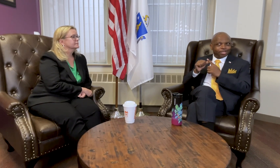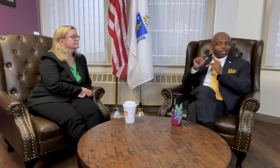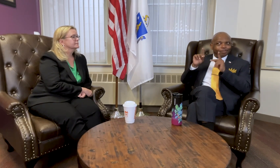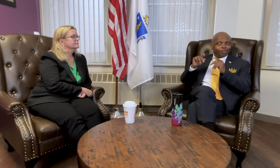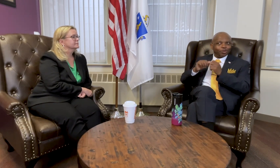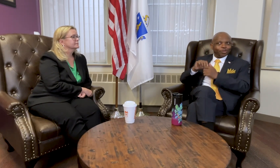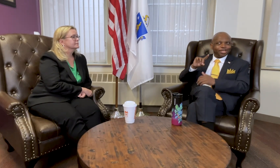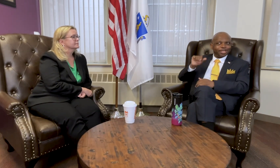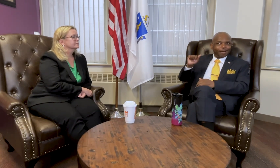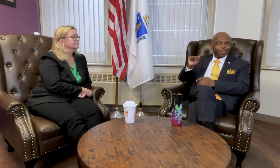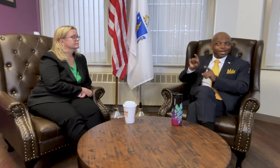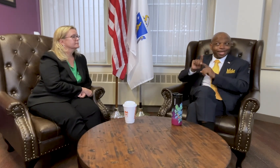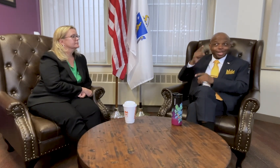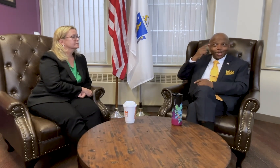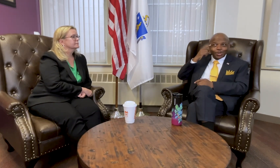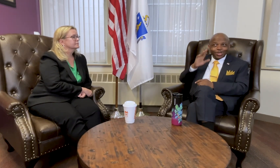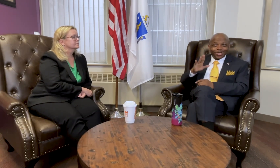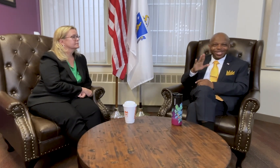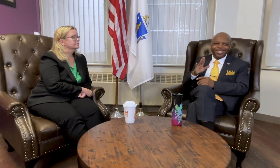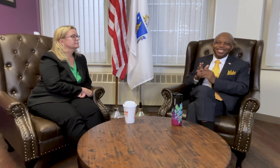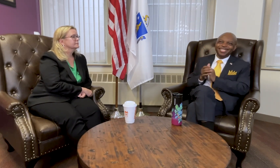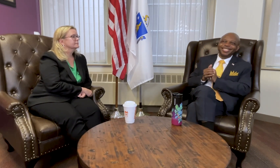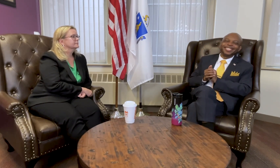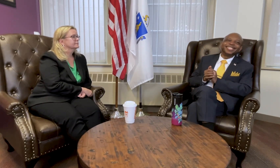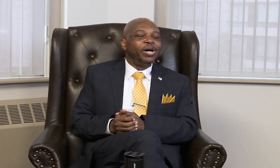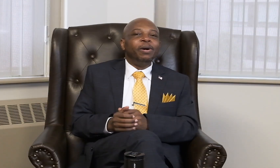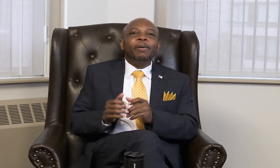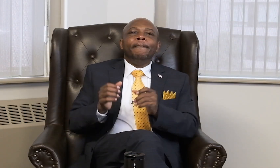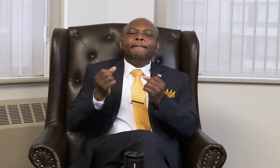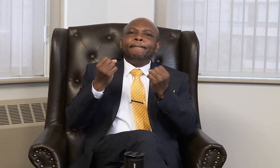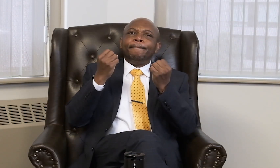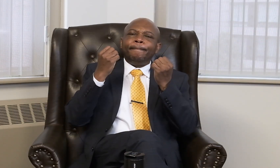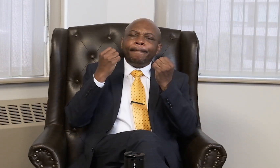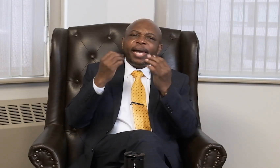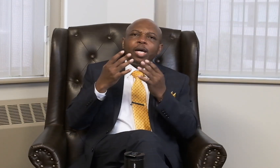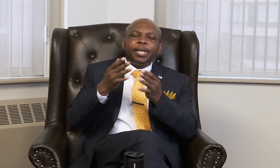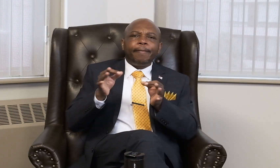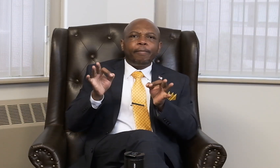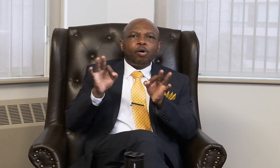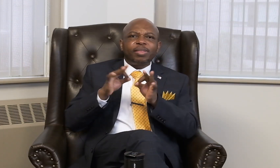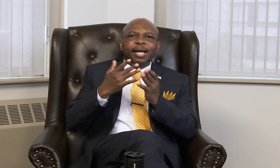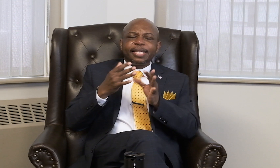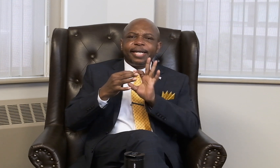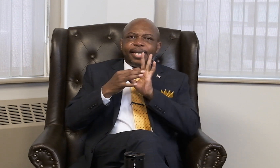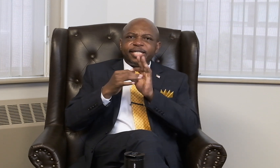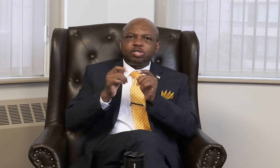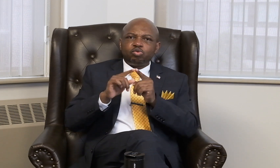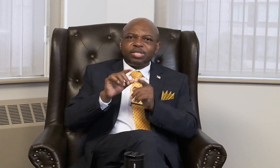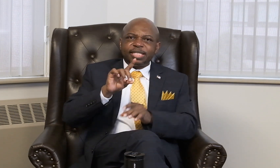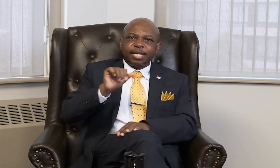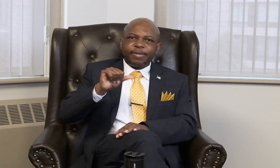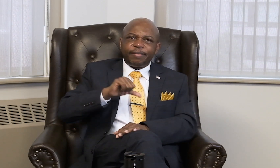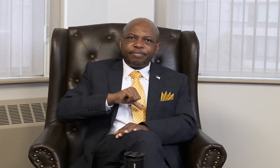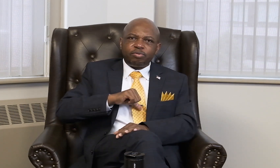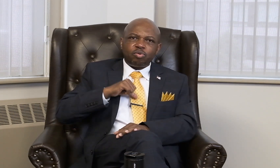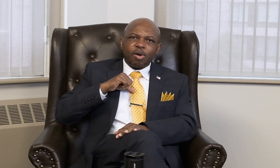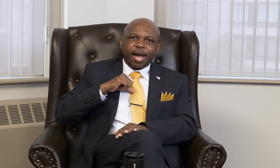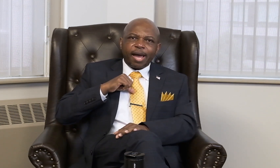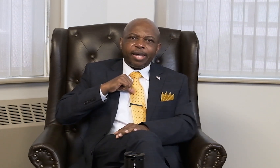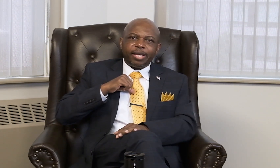Community! We shall see! There are many important events that have happened in direct correlation